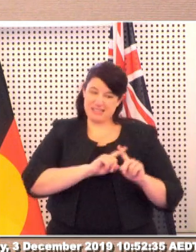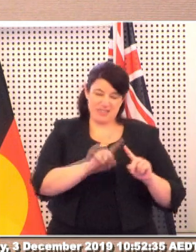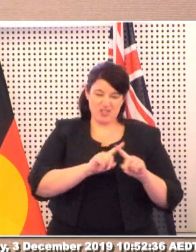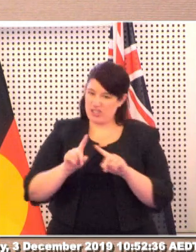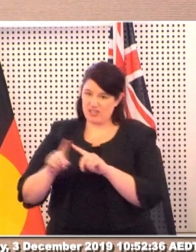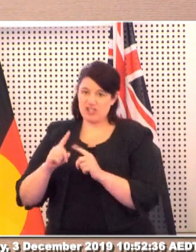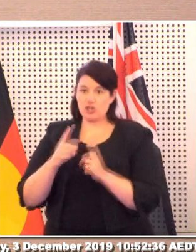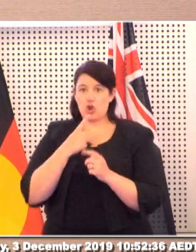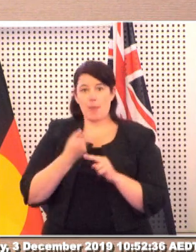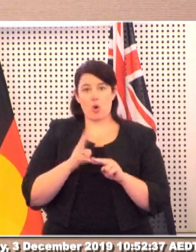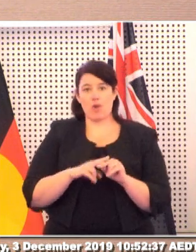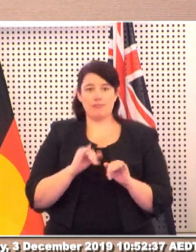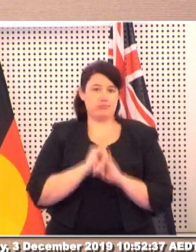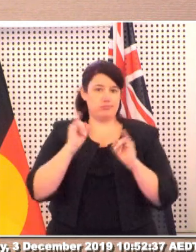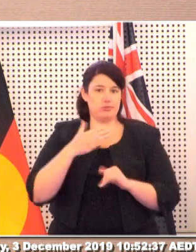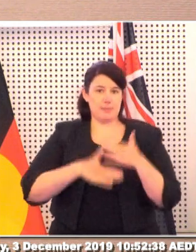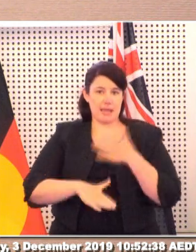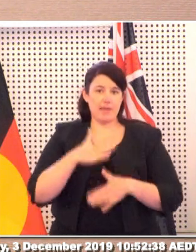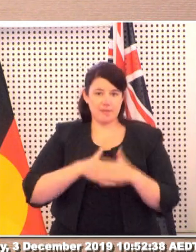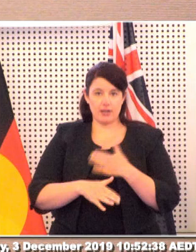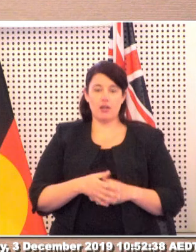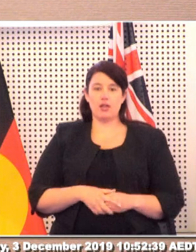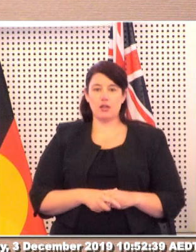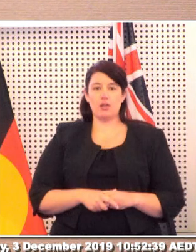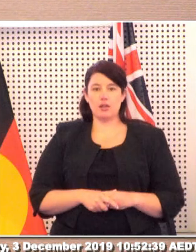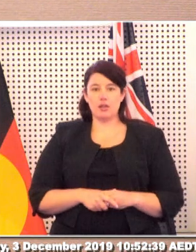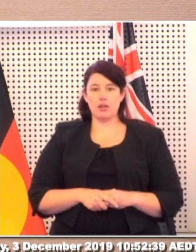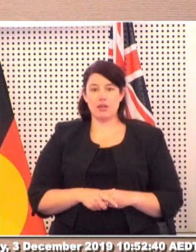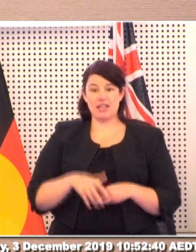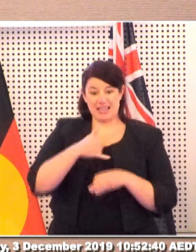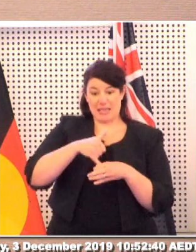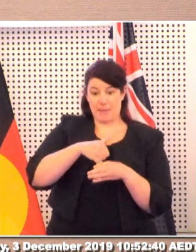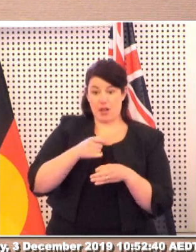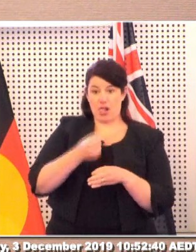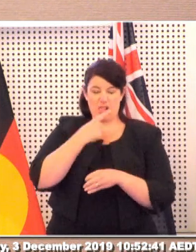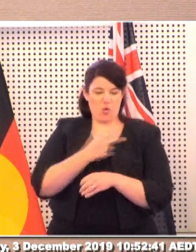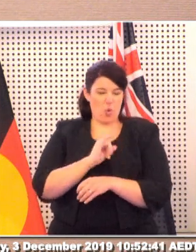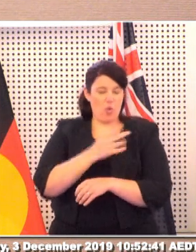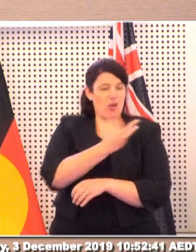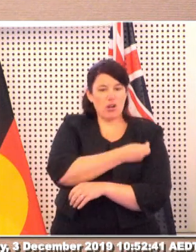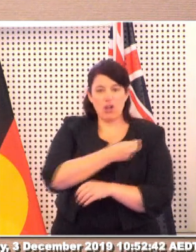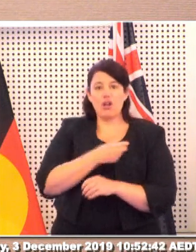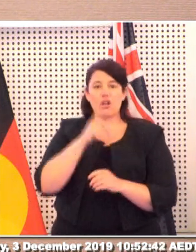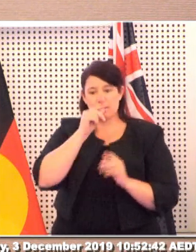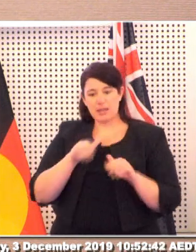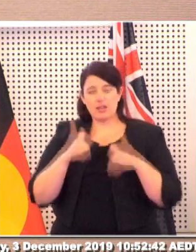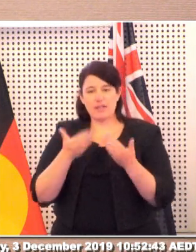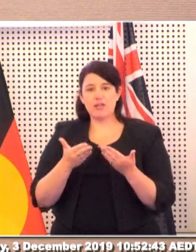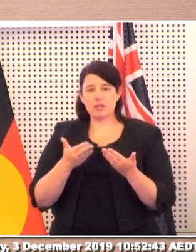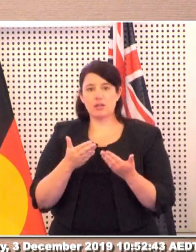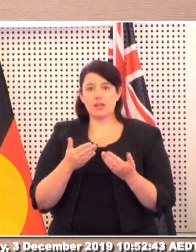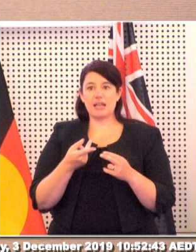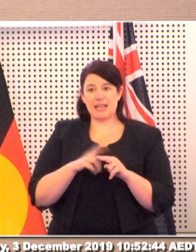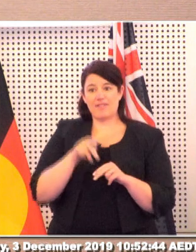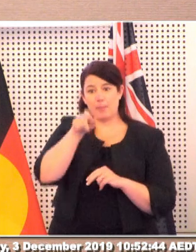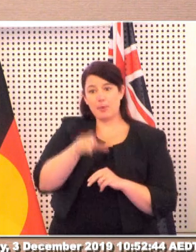Often chemical restraints are used in relation to more violent behaviour or any